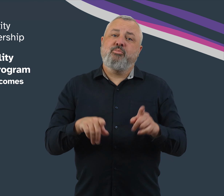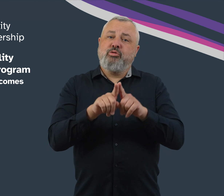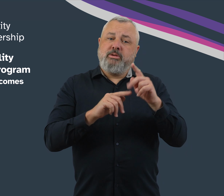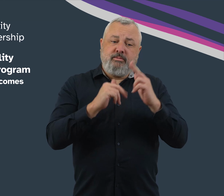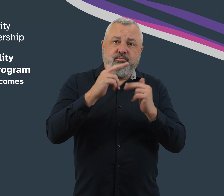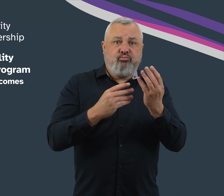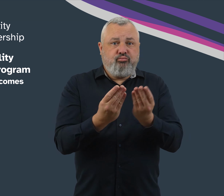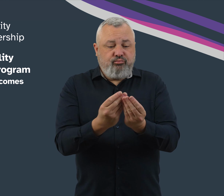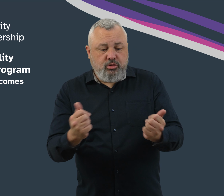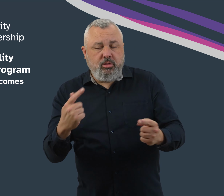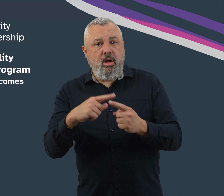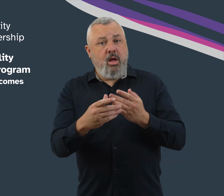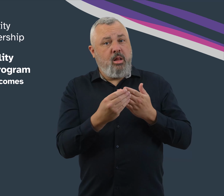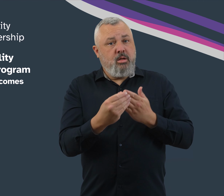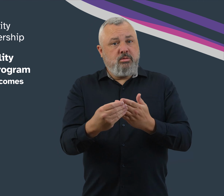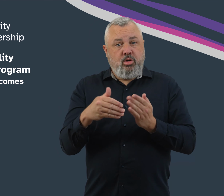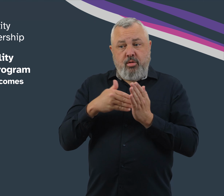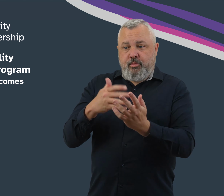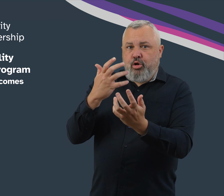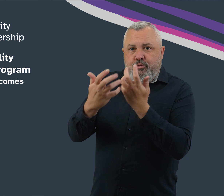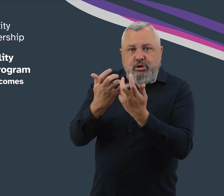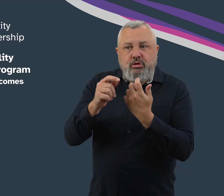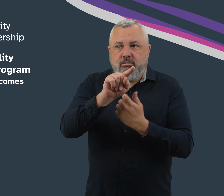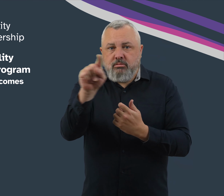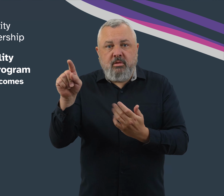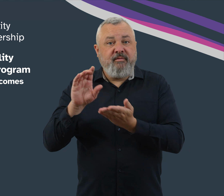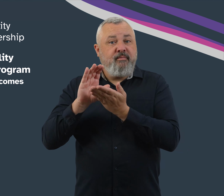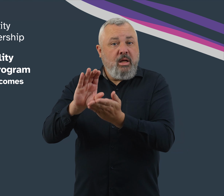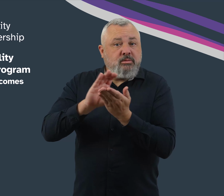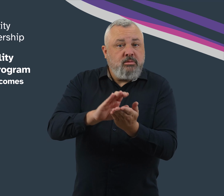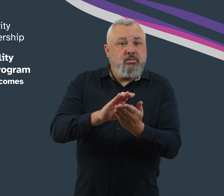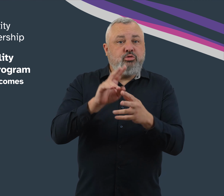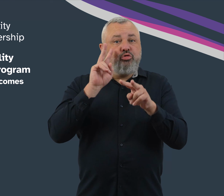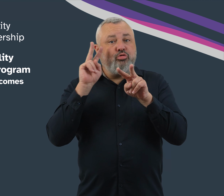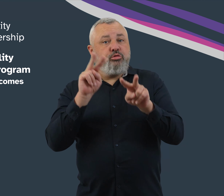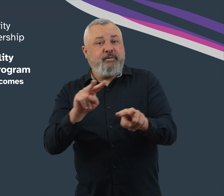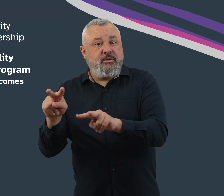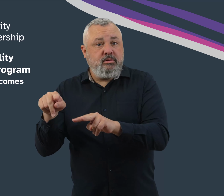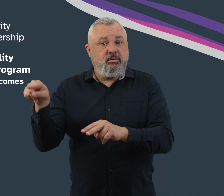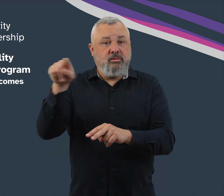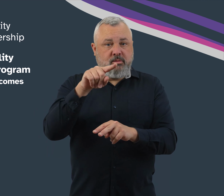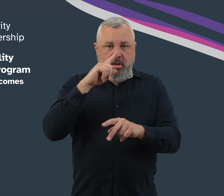develop resources and guidance to support Universities, funders and research supervisors to